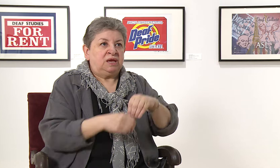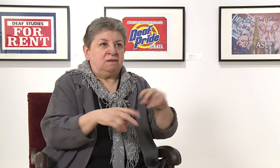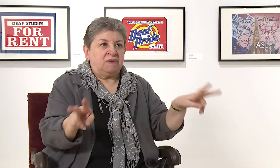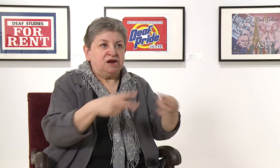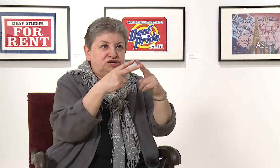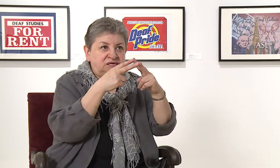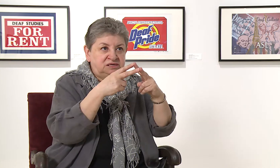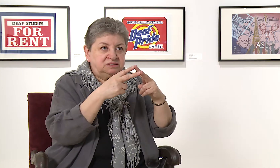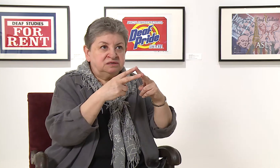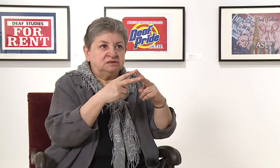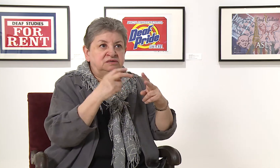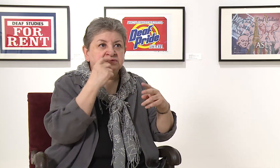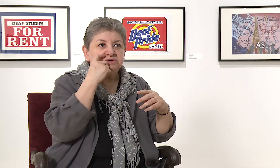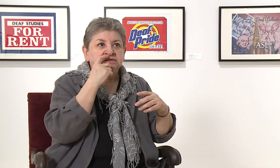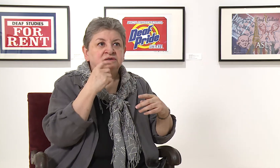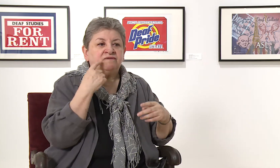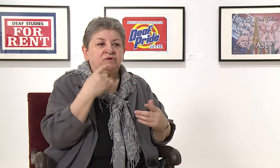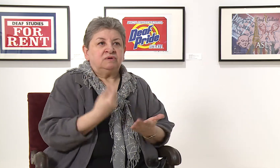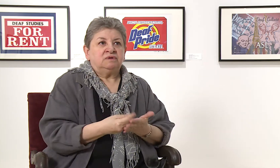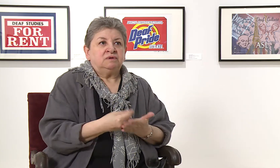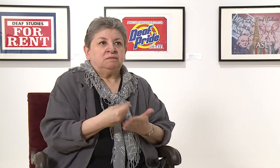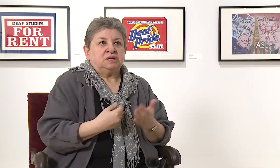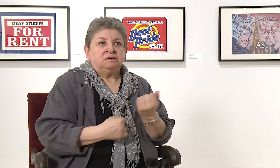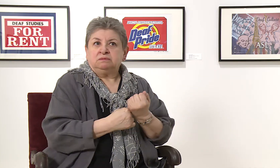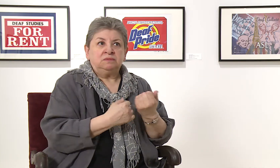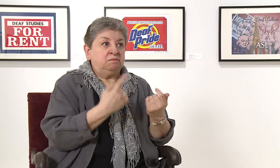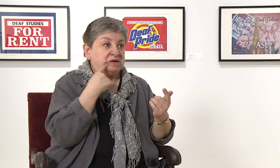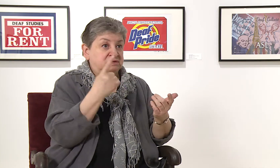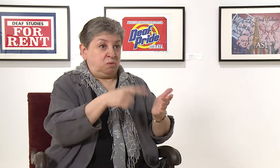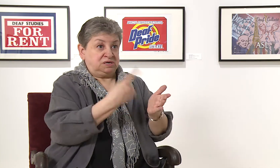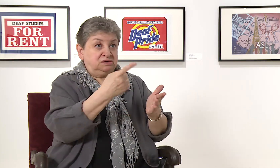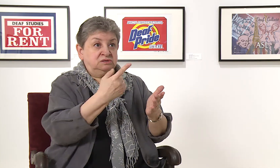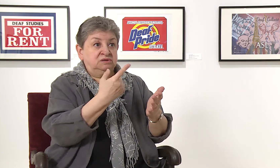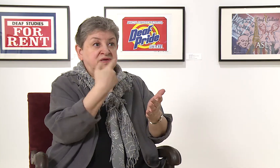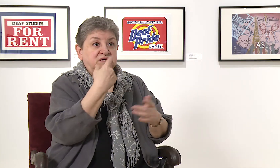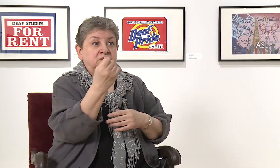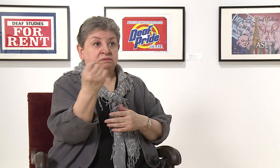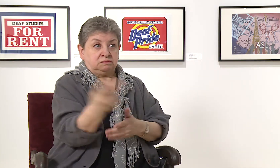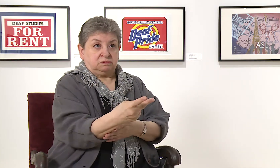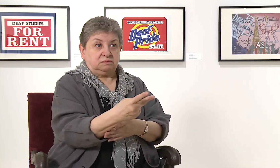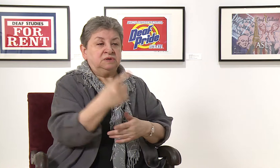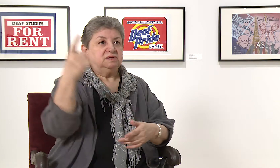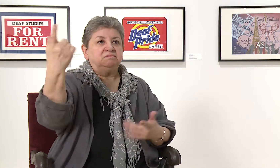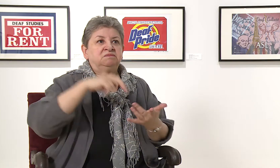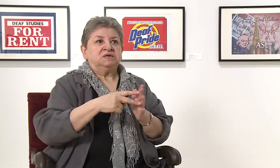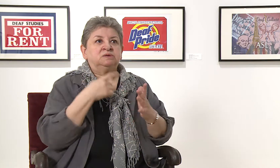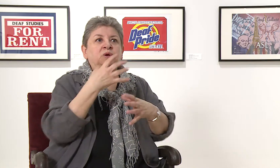They handed that statement over to UNESCO in Paris, and at that point our funding was approved.